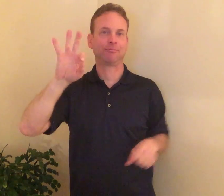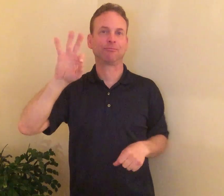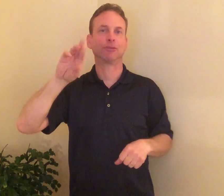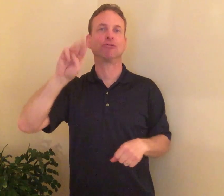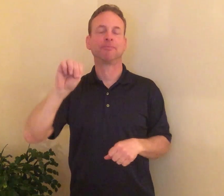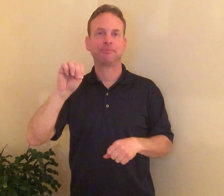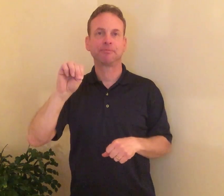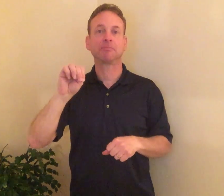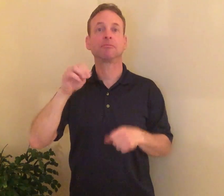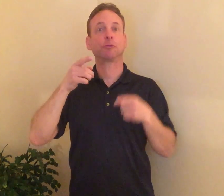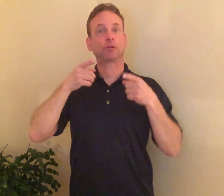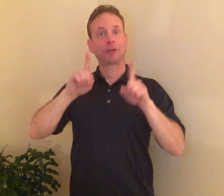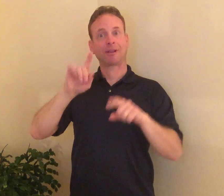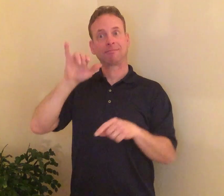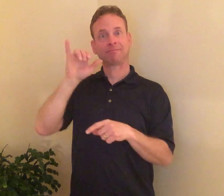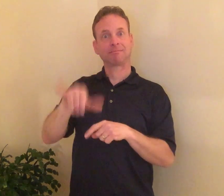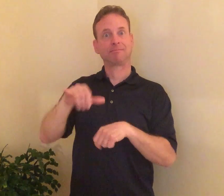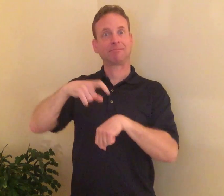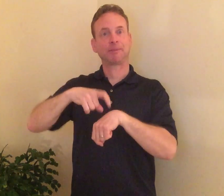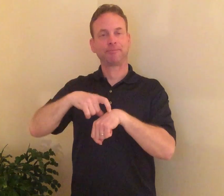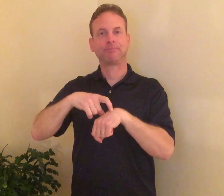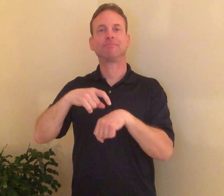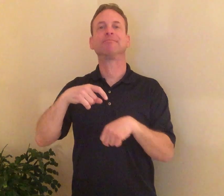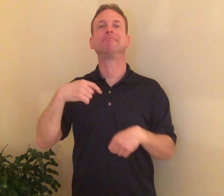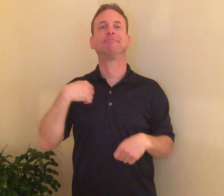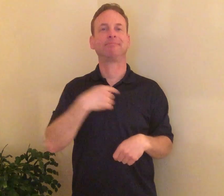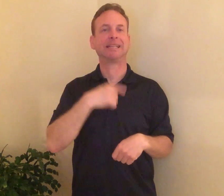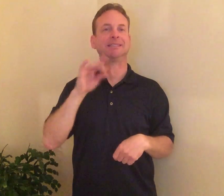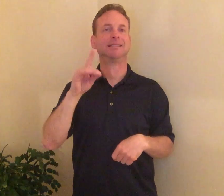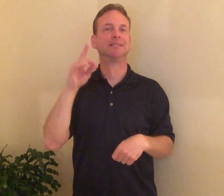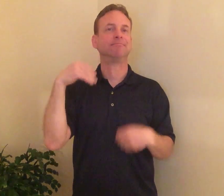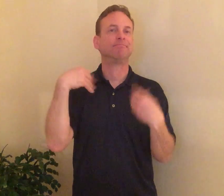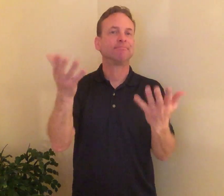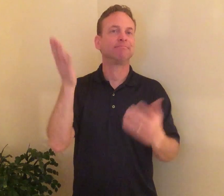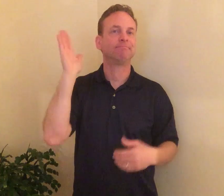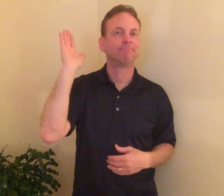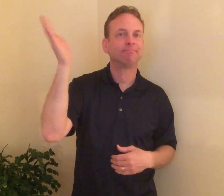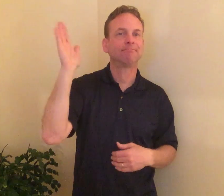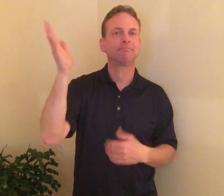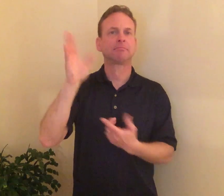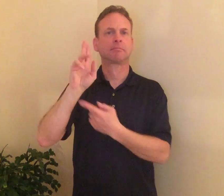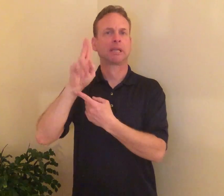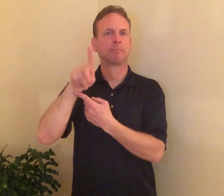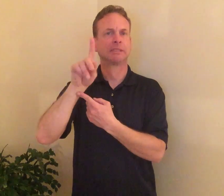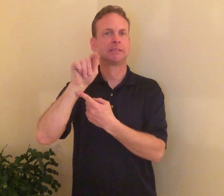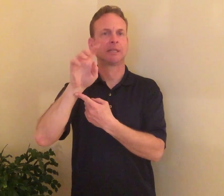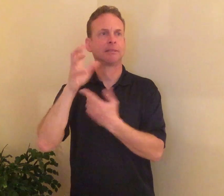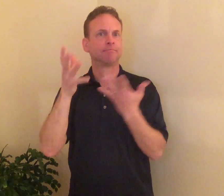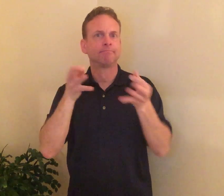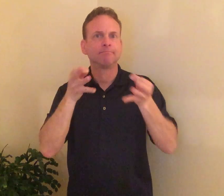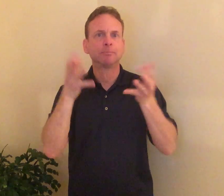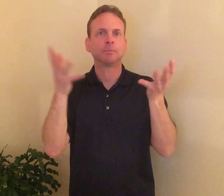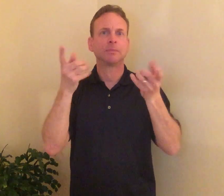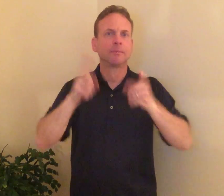During that time, we gave presentations that included updates on our work, and at the same